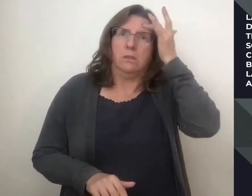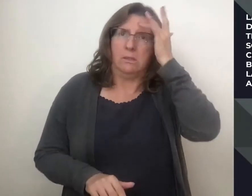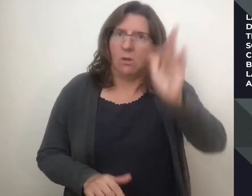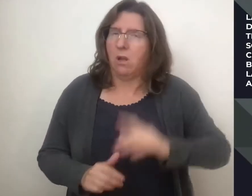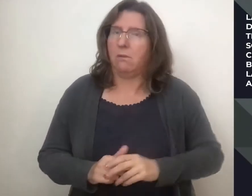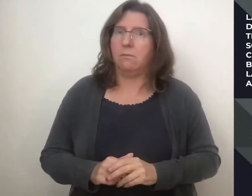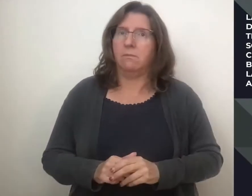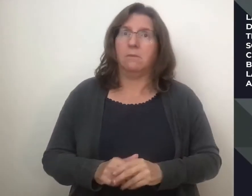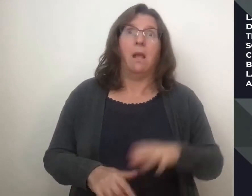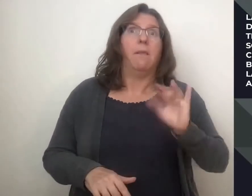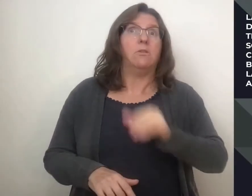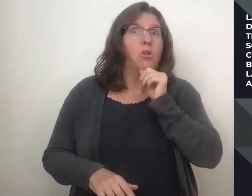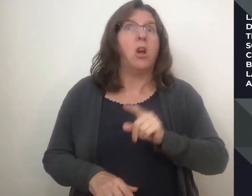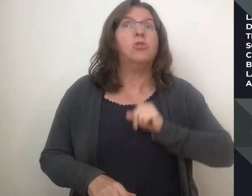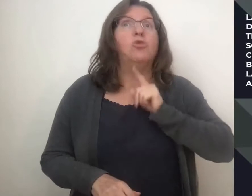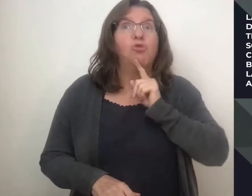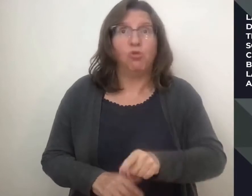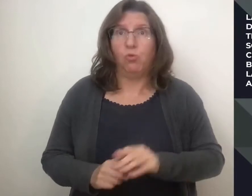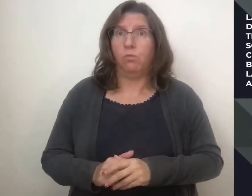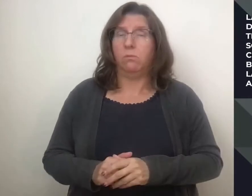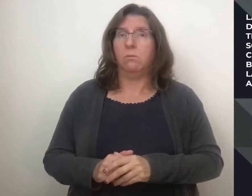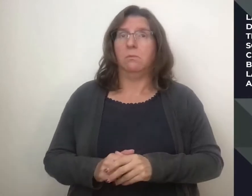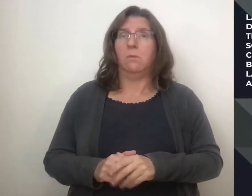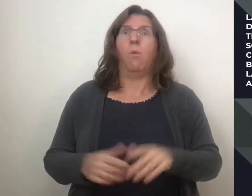The child is not smart. Which is not true!